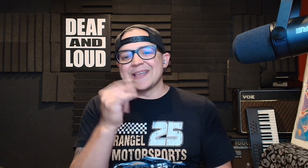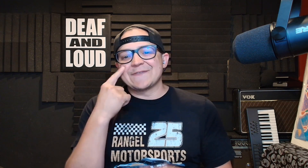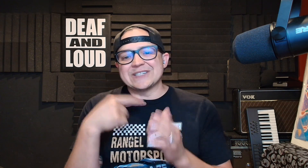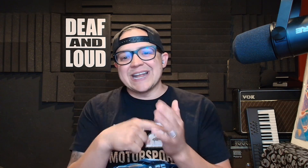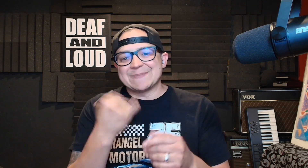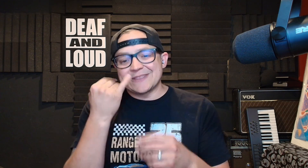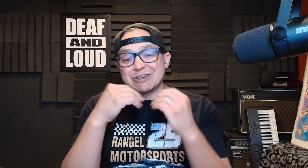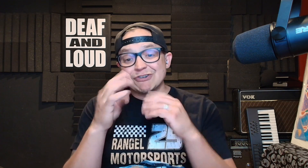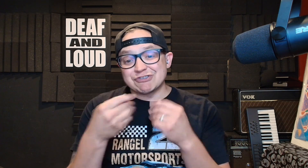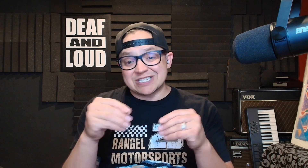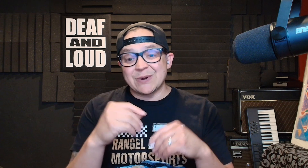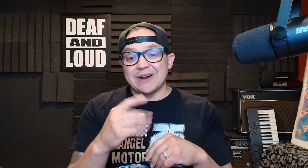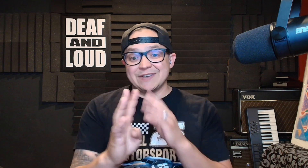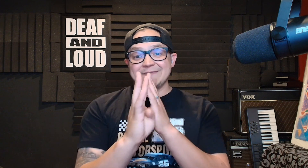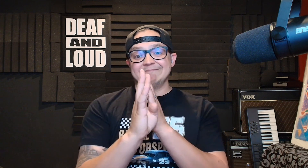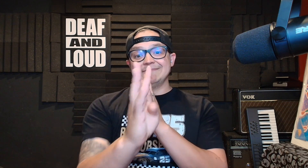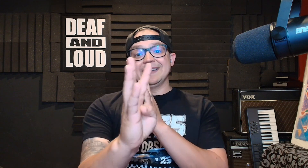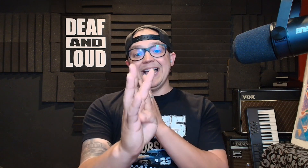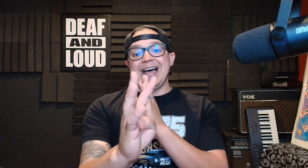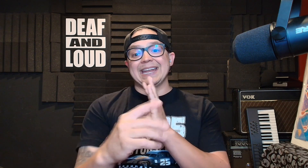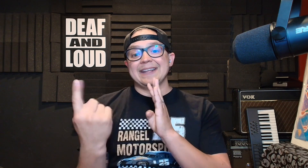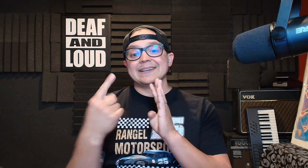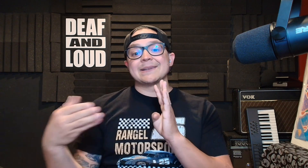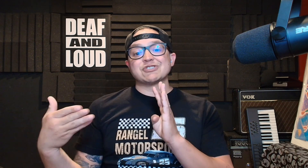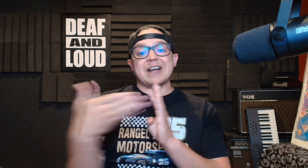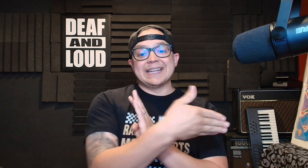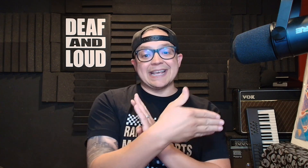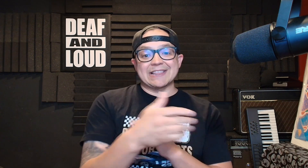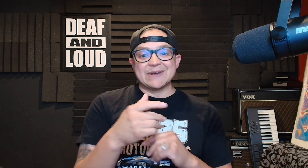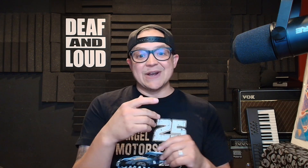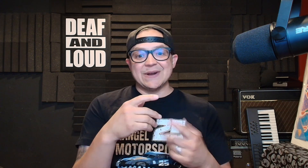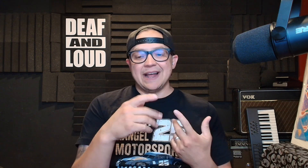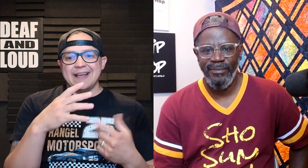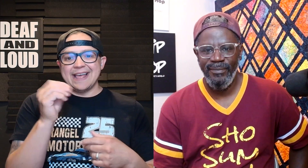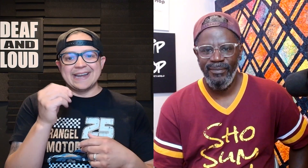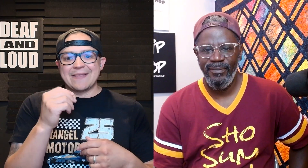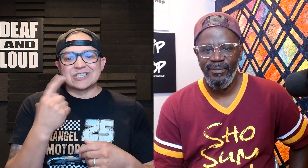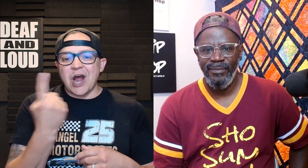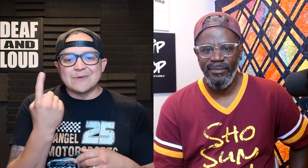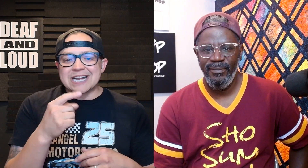like, for example, at the grocery store, you have a line and someone's trying to get through, and there's always going